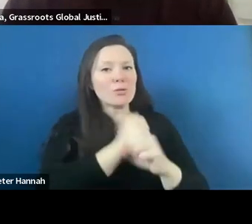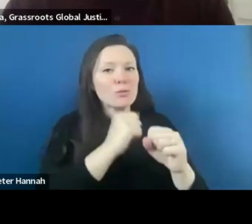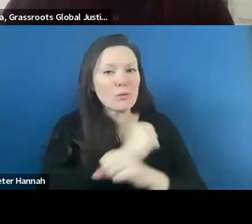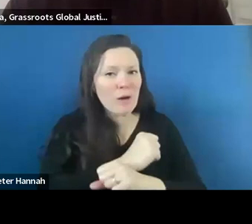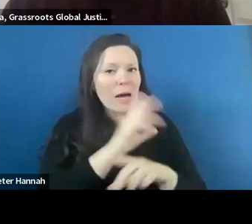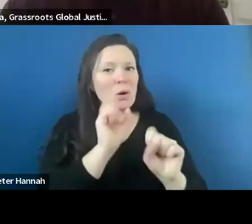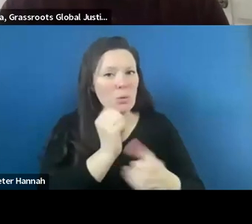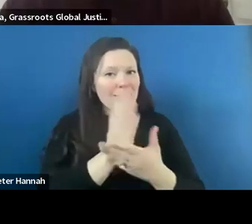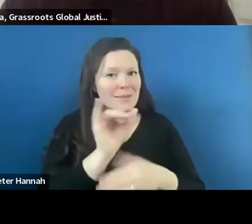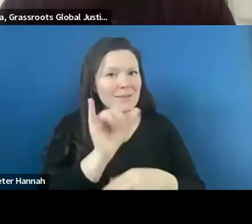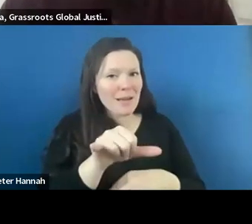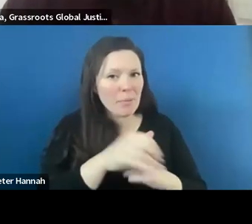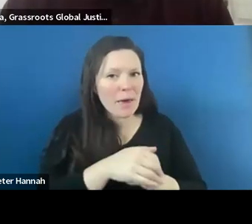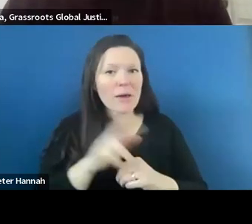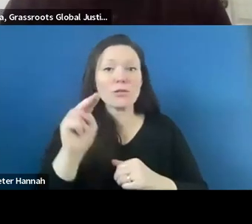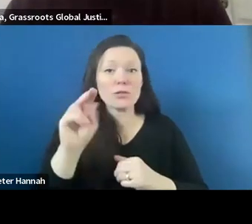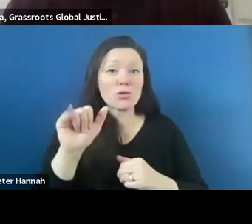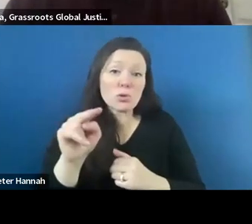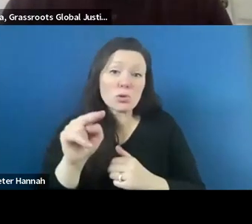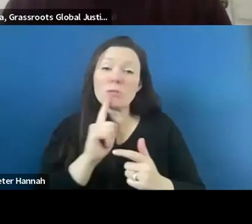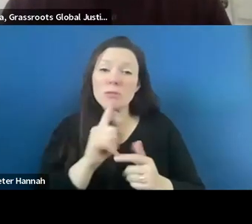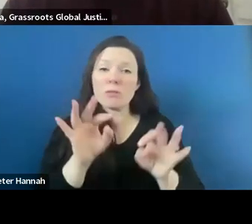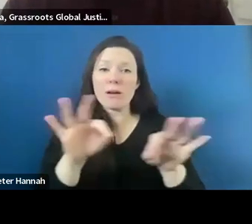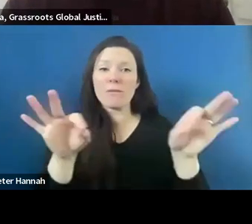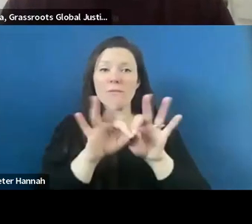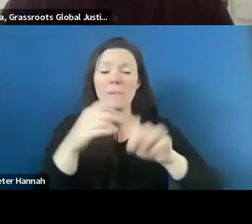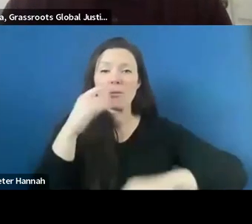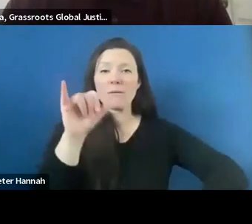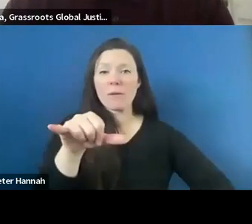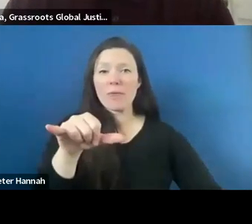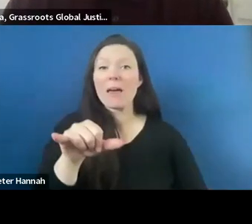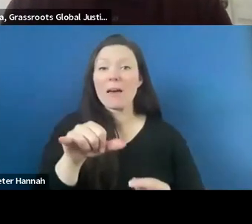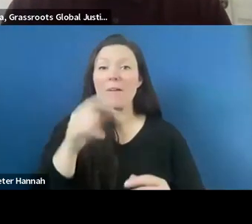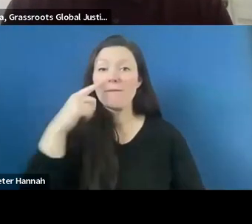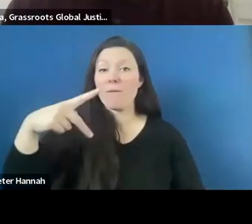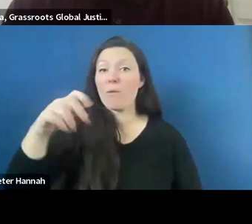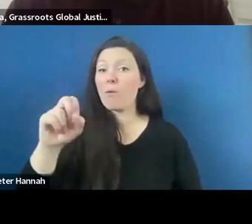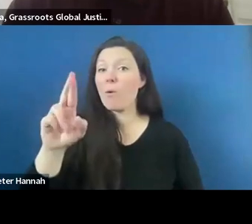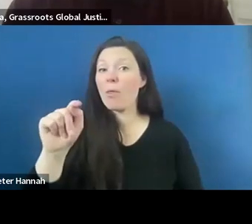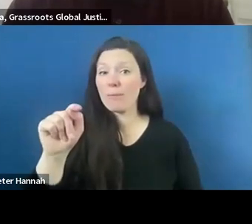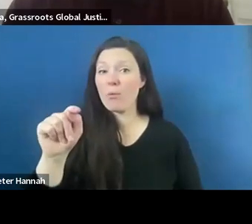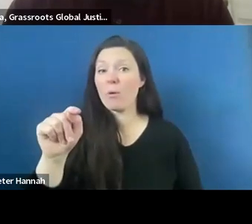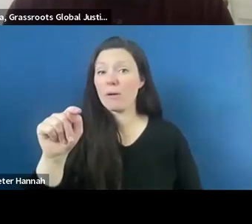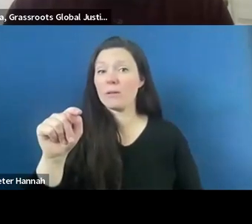And unions are very much vital, especially in our ports. So not only